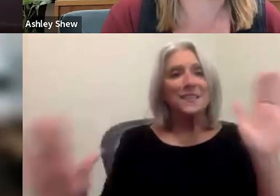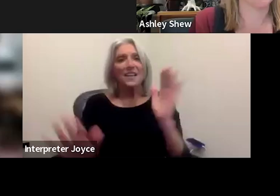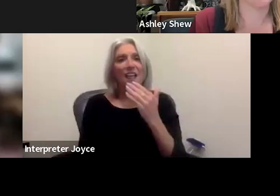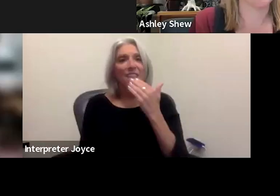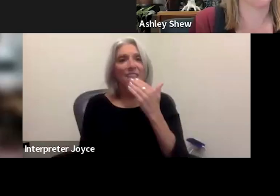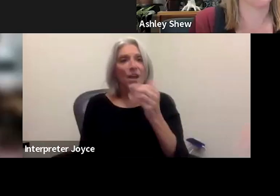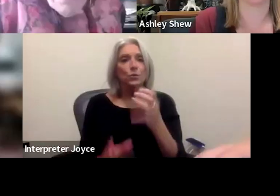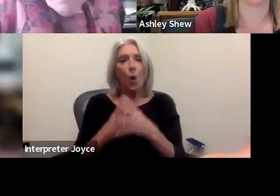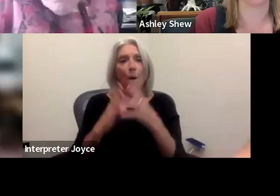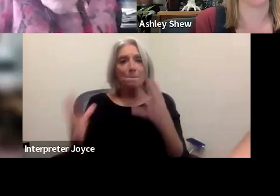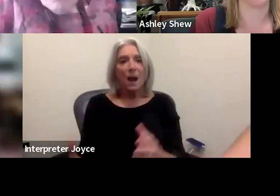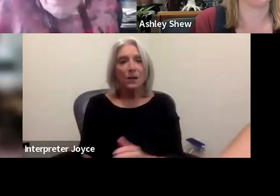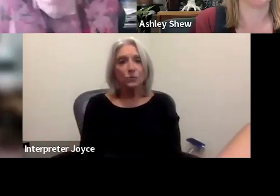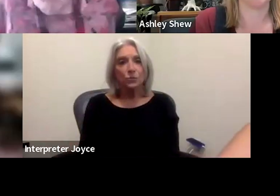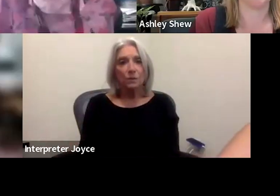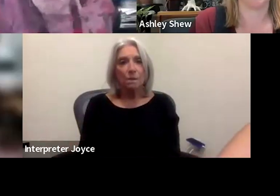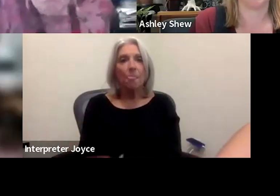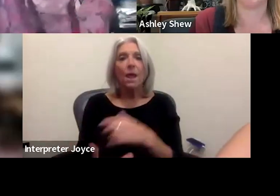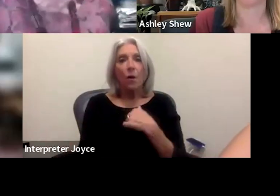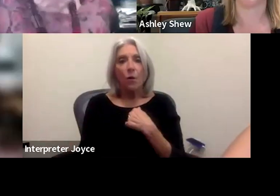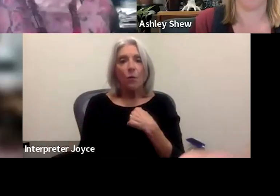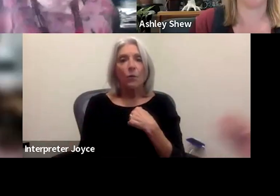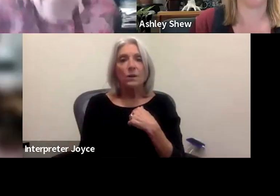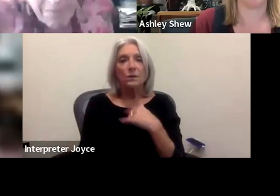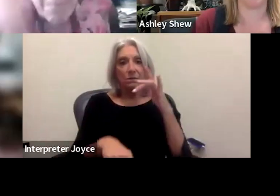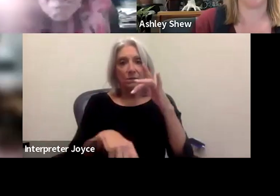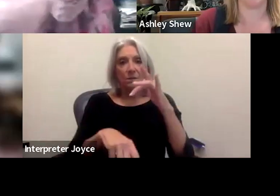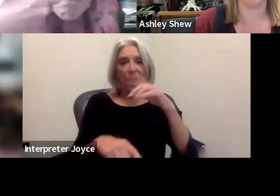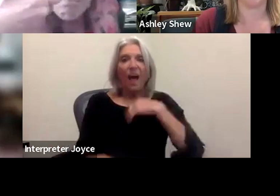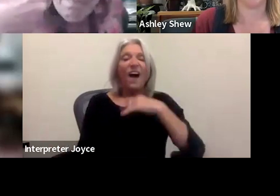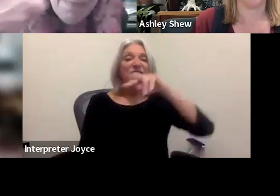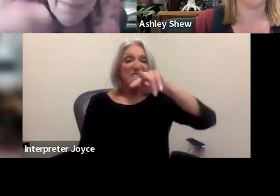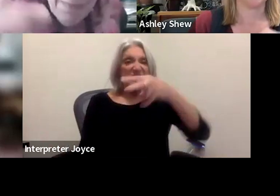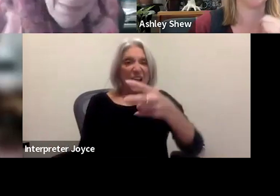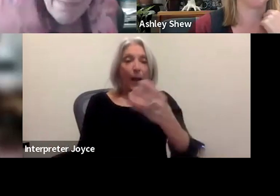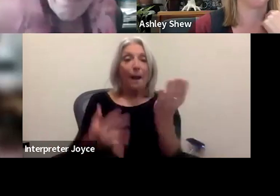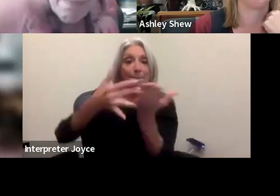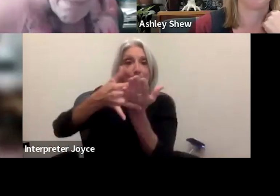We've actually reached our second and last break. So we're going to take a brief break.